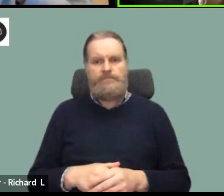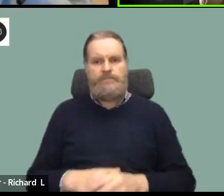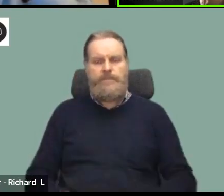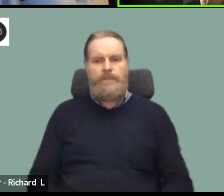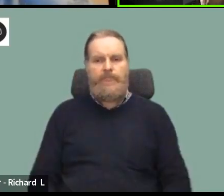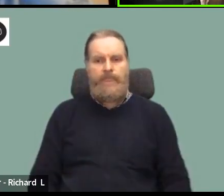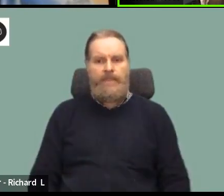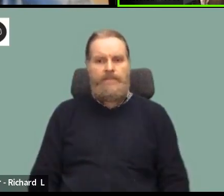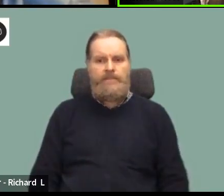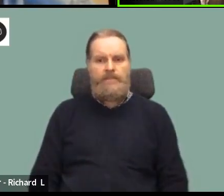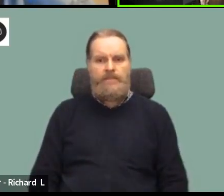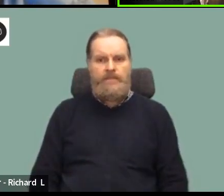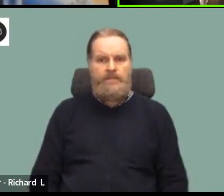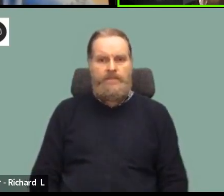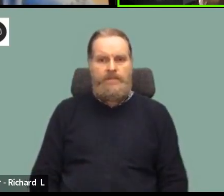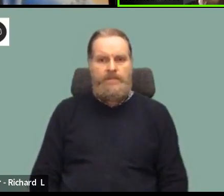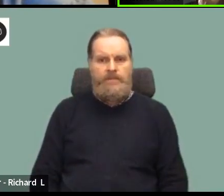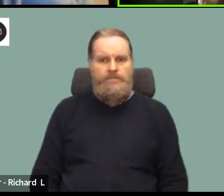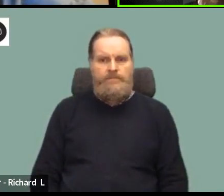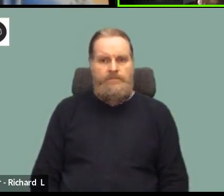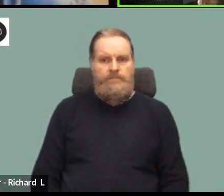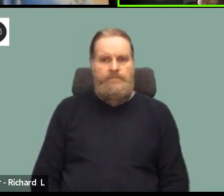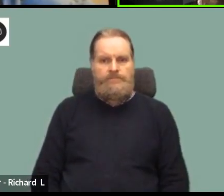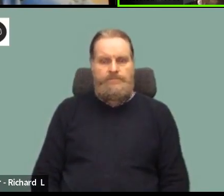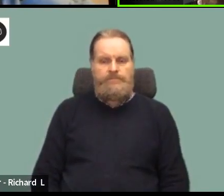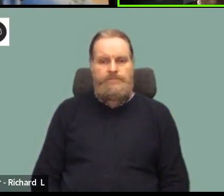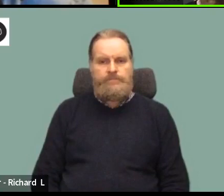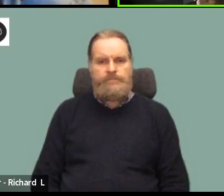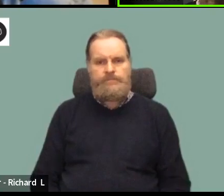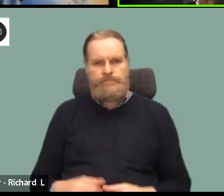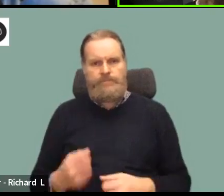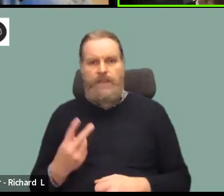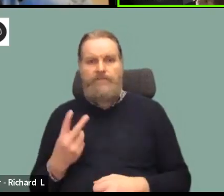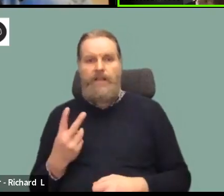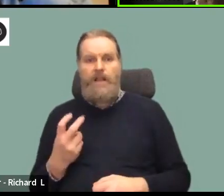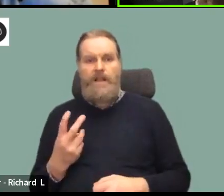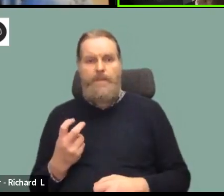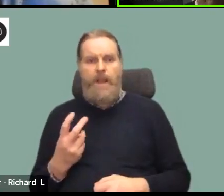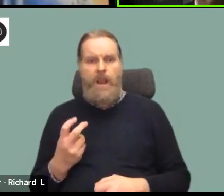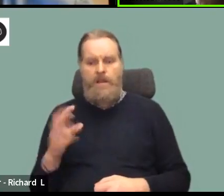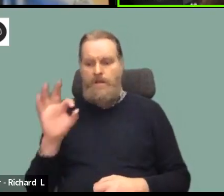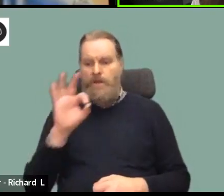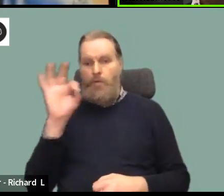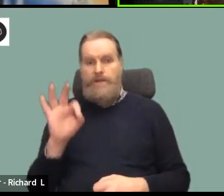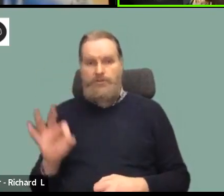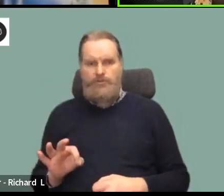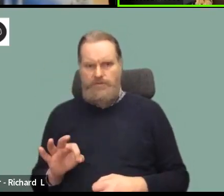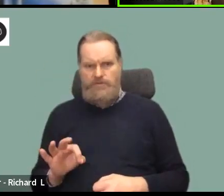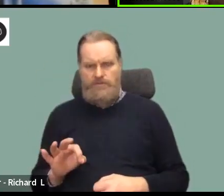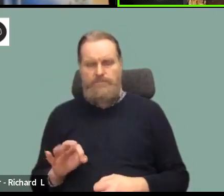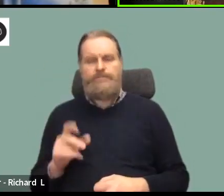wait for people to be able to donate. And there are. e a couple of questions mark that e a couple of questions mark that you probably do want to